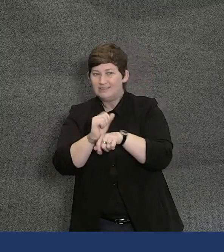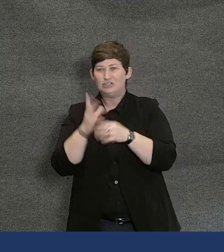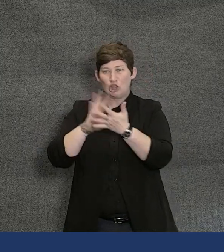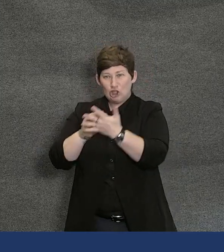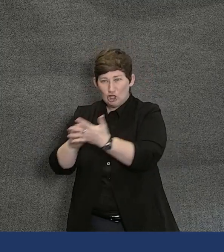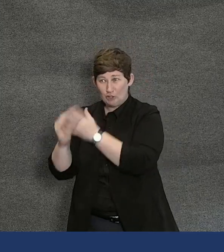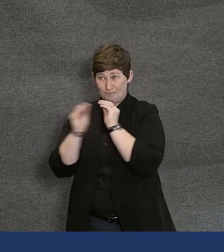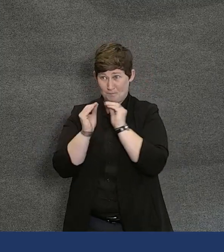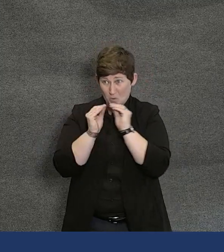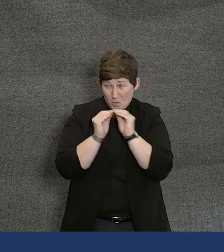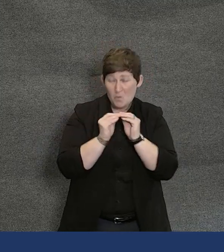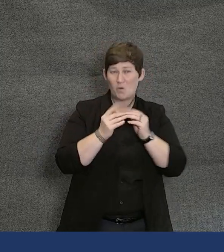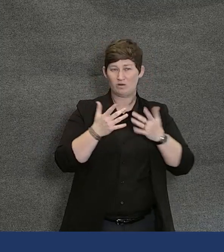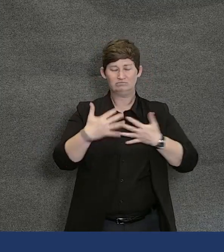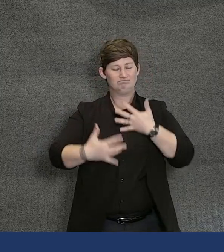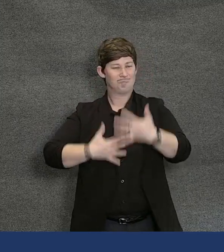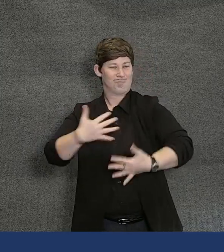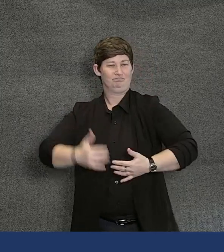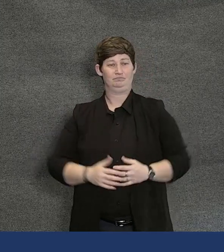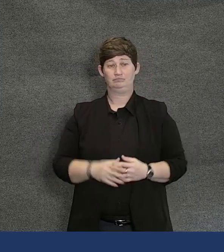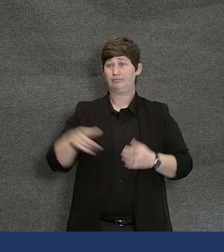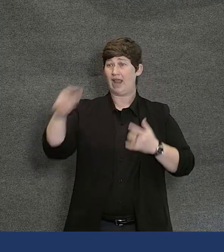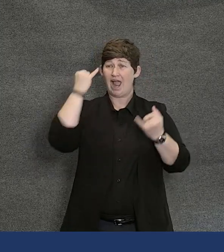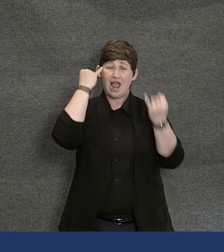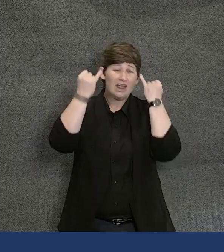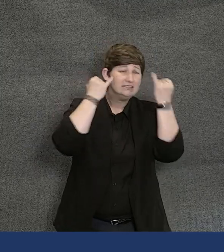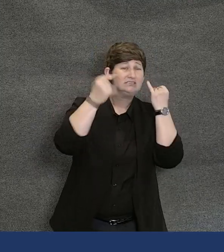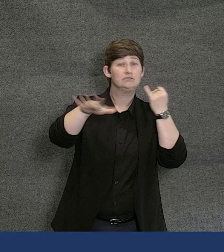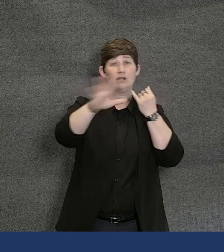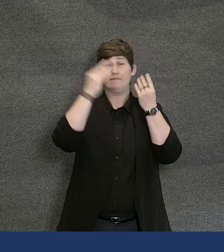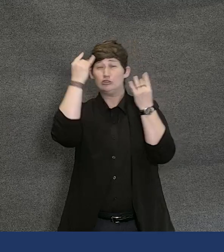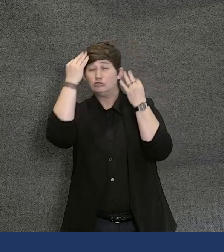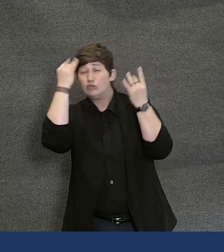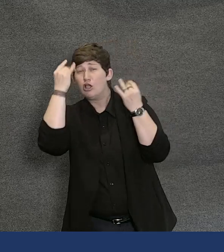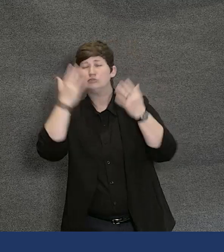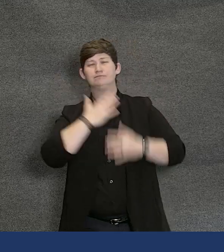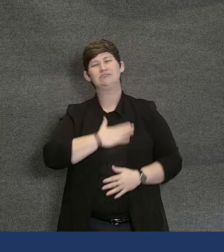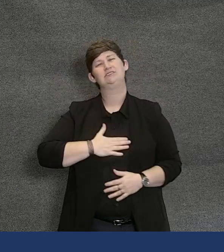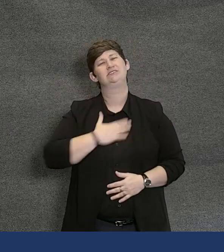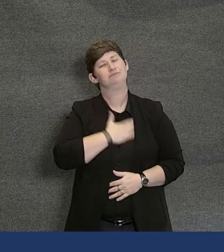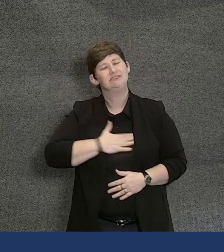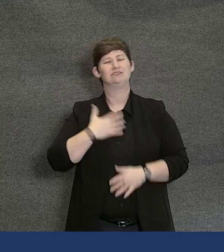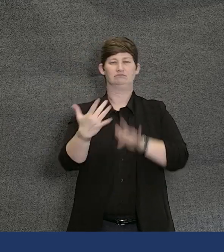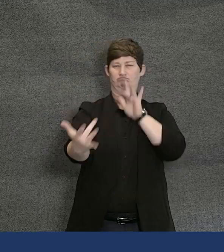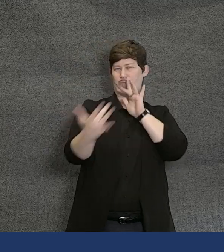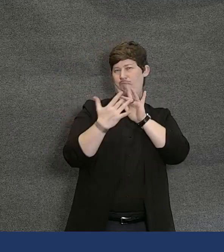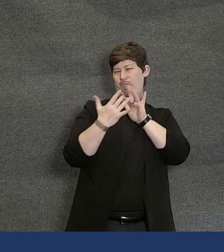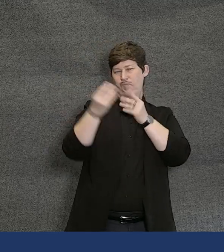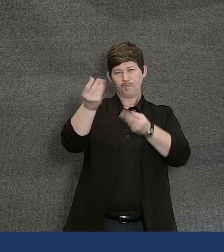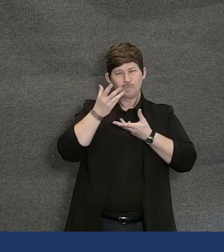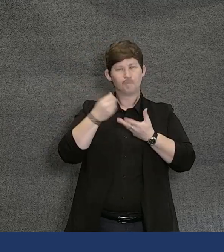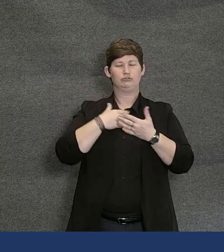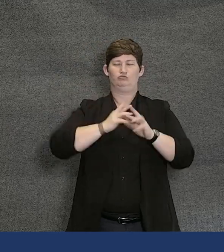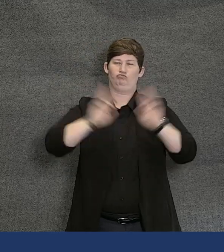So if you have ideas, thoughts, please reach out. I would love to listen and meet you. So thank you so much.